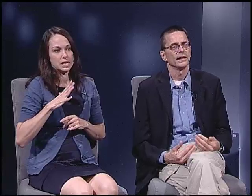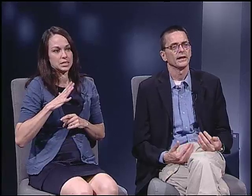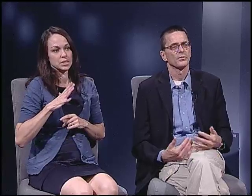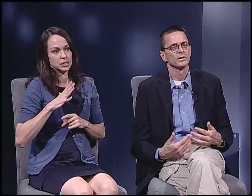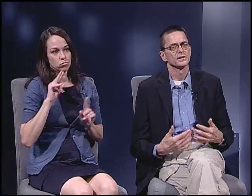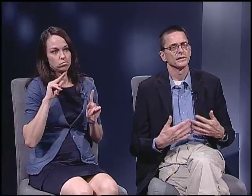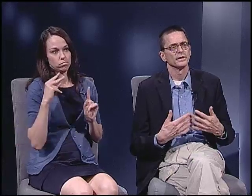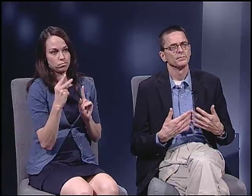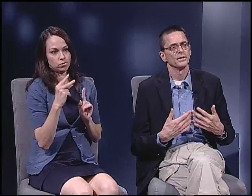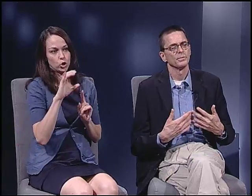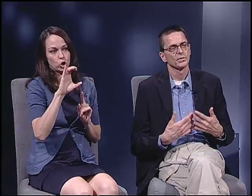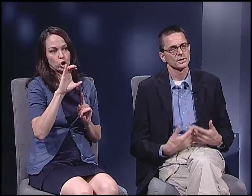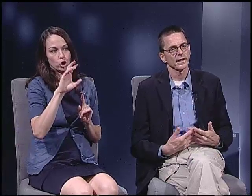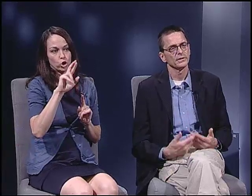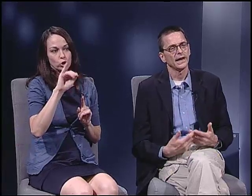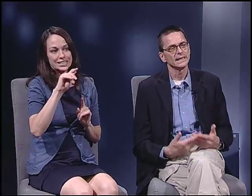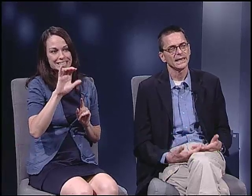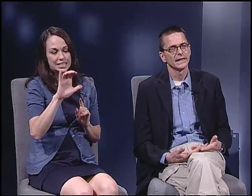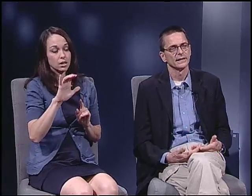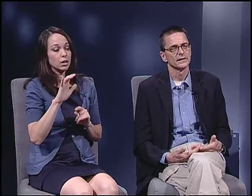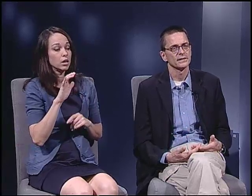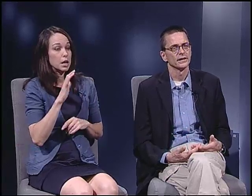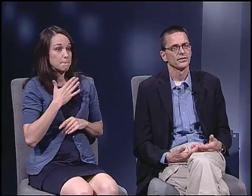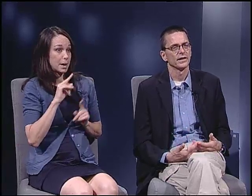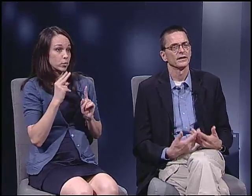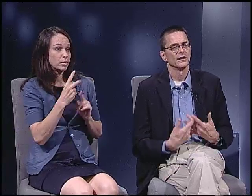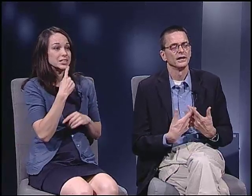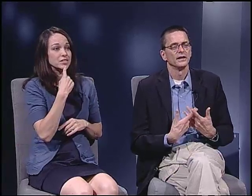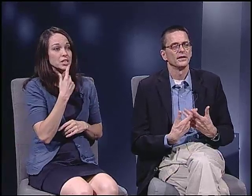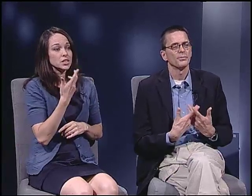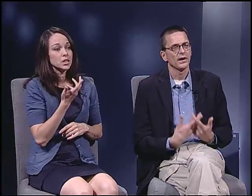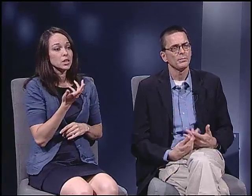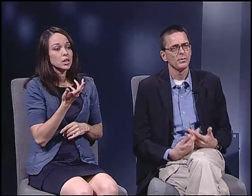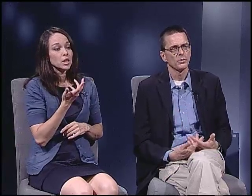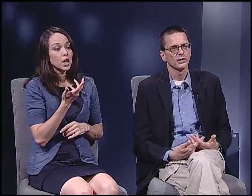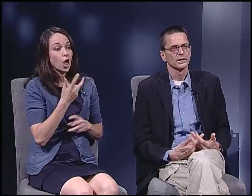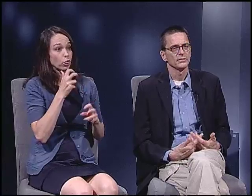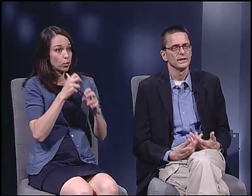In other words, the perspective I take on it says that the problem of pornography is